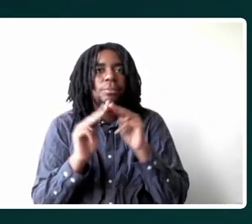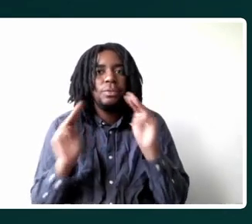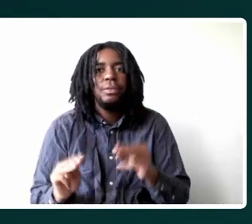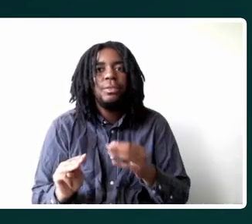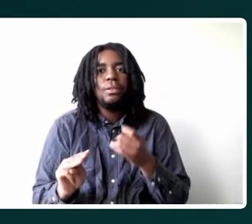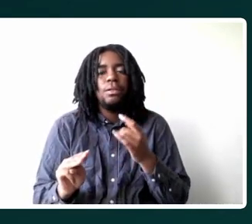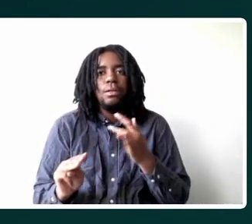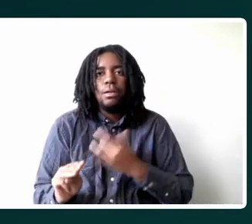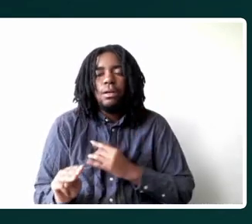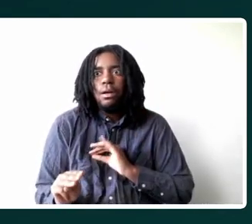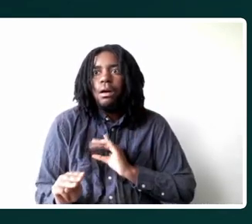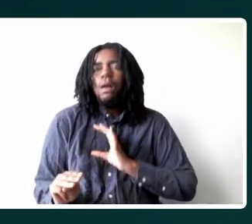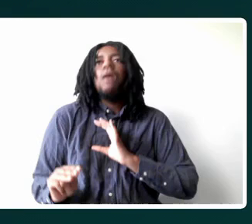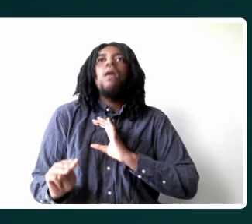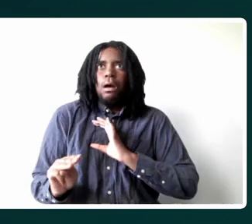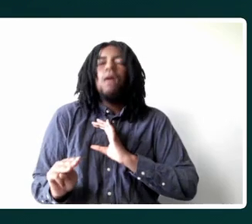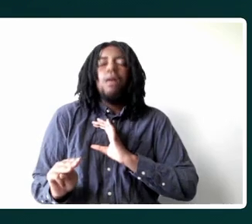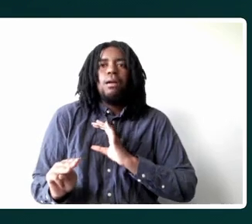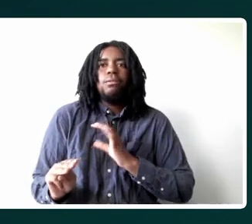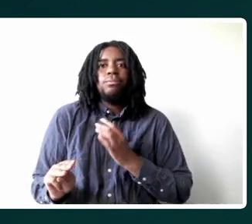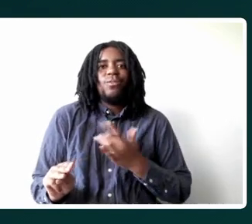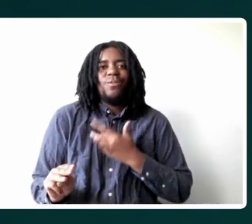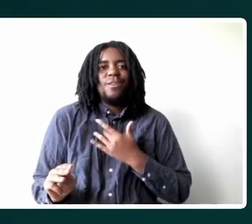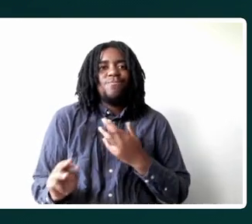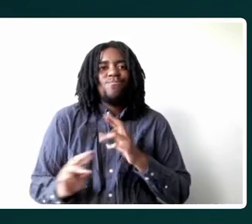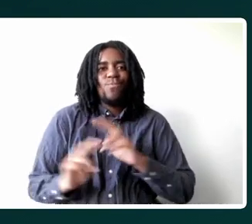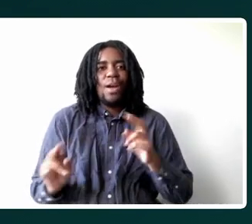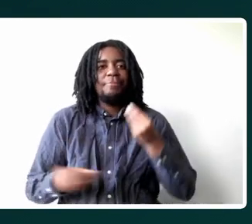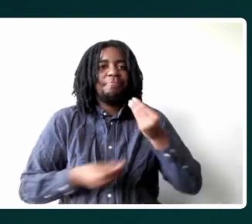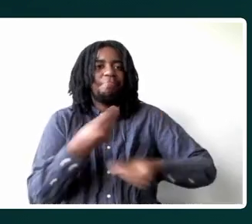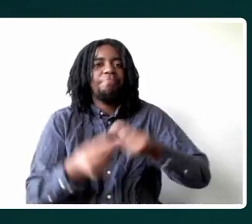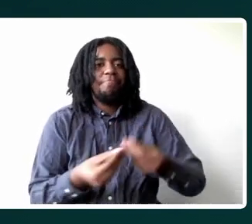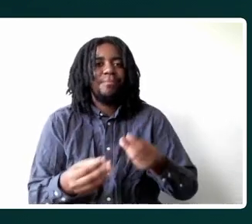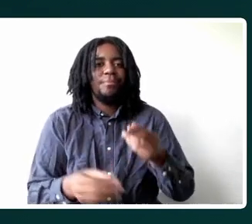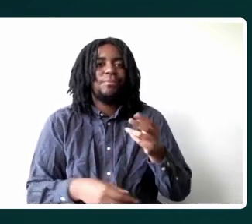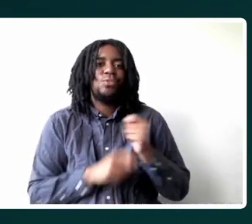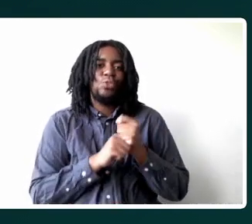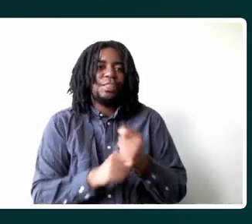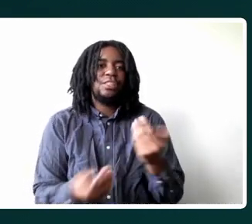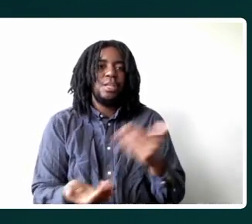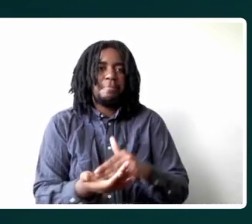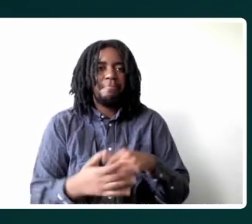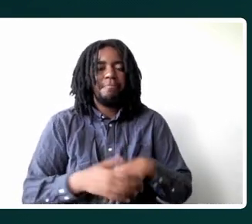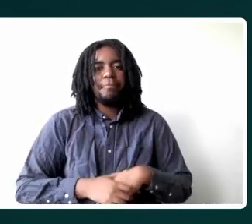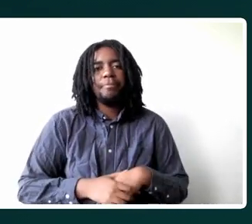desire to pass on this cultural heritage to their kids. Some of the long-term effects that